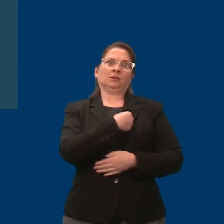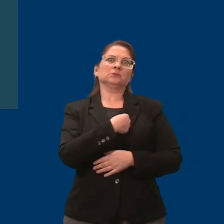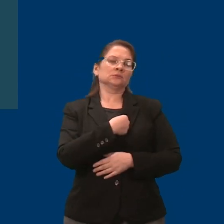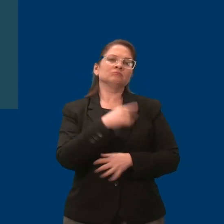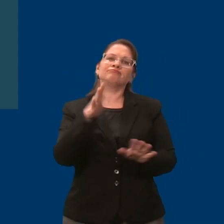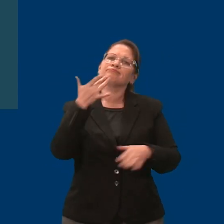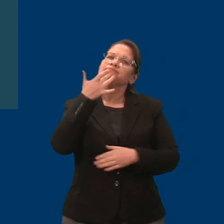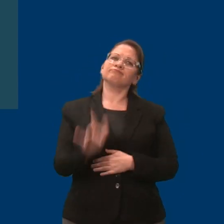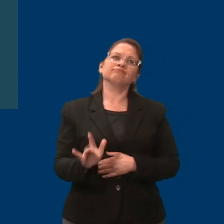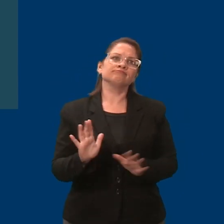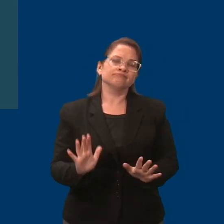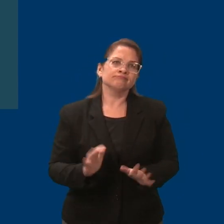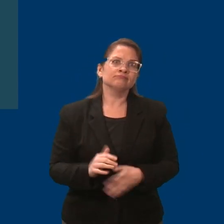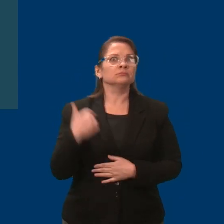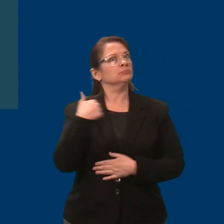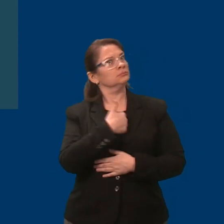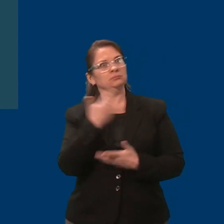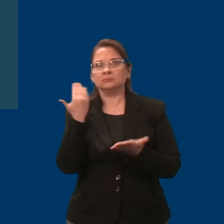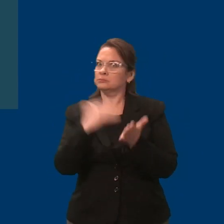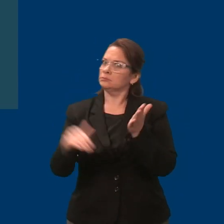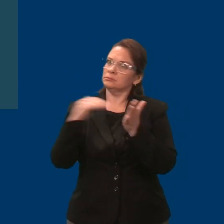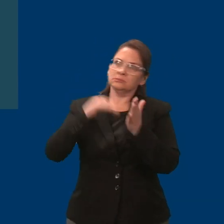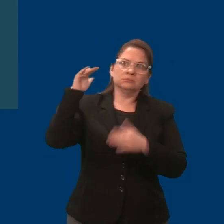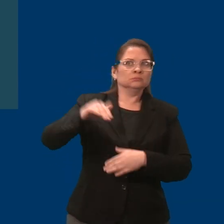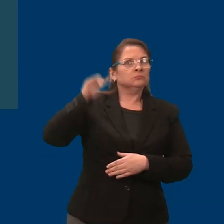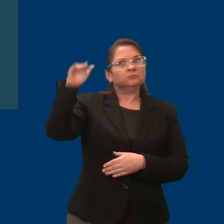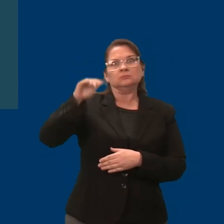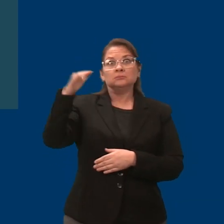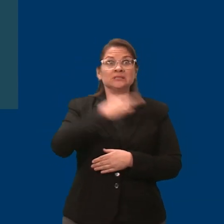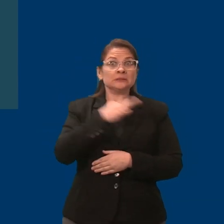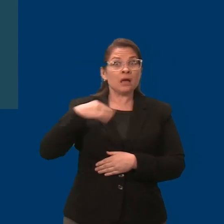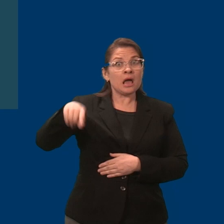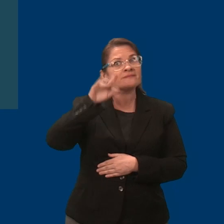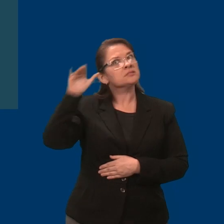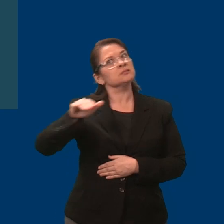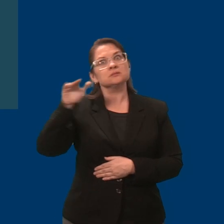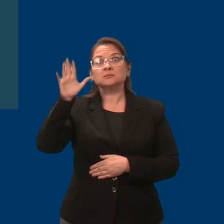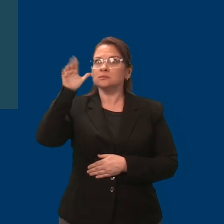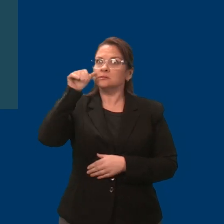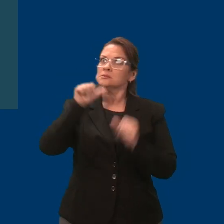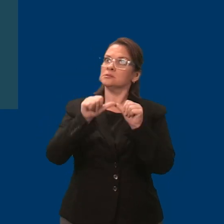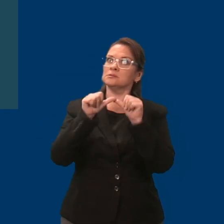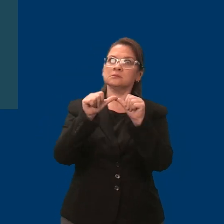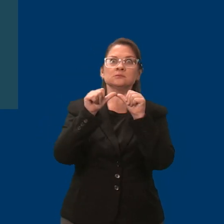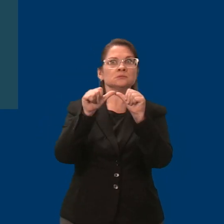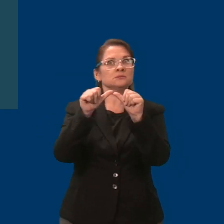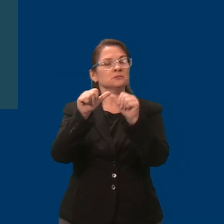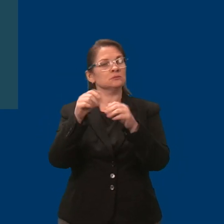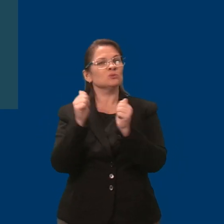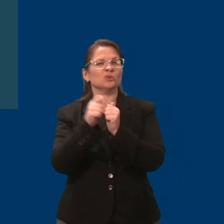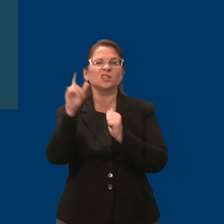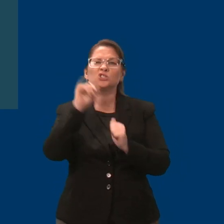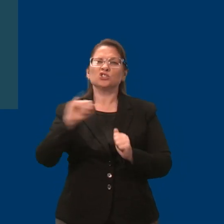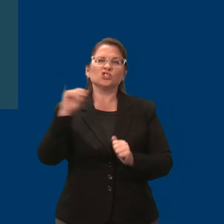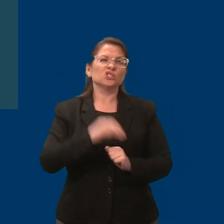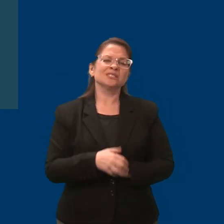the hospital staff, to their face, to help us break down the insurance barriers we were facing. We were lucky that we were in a large metro area